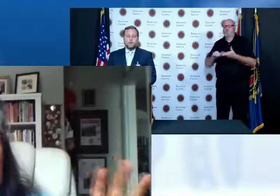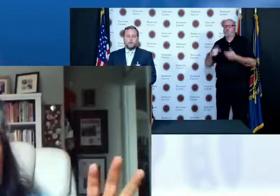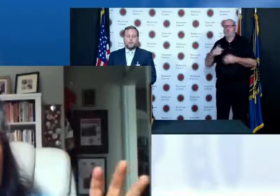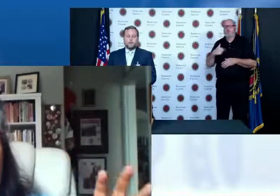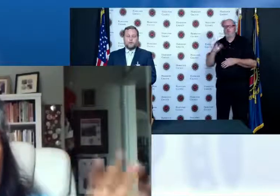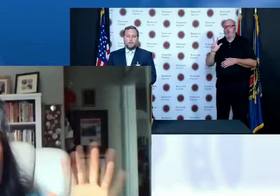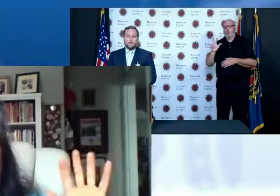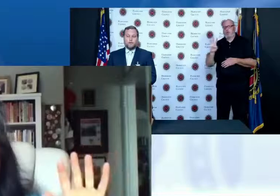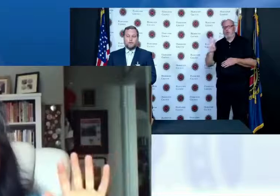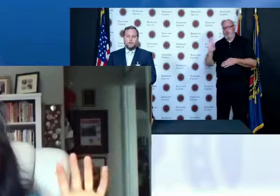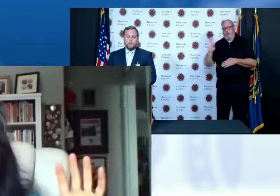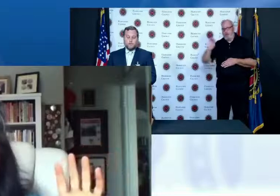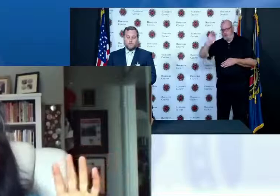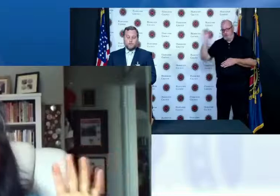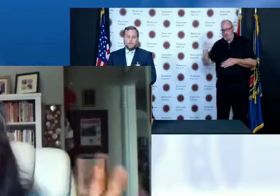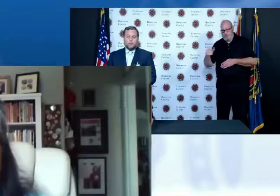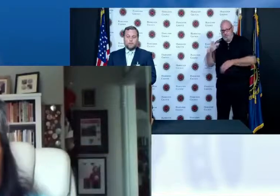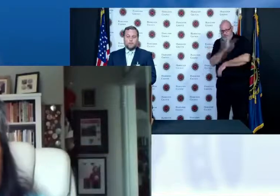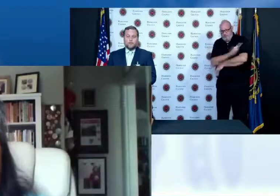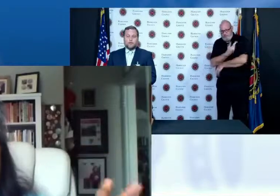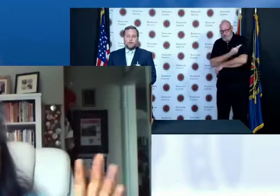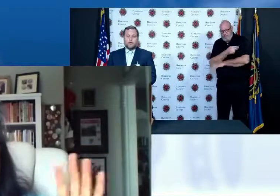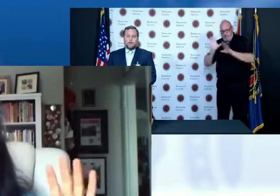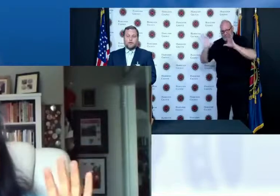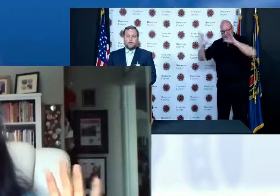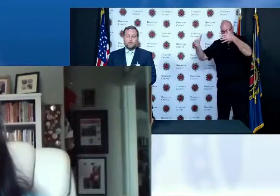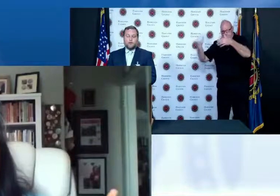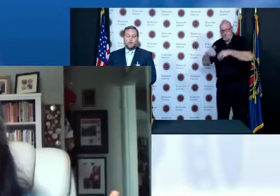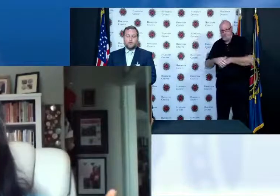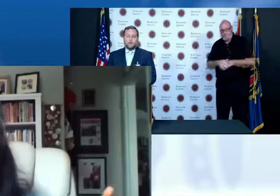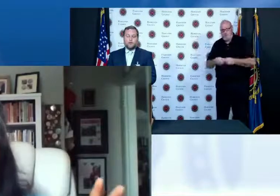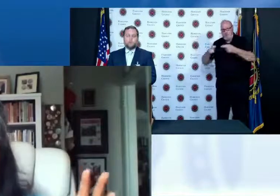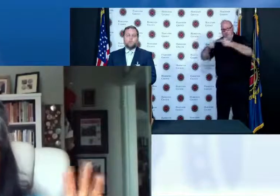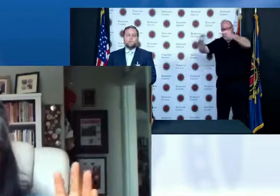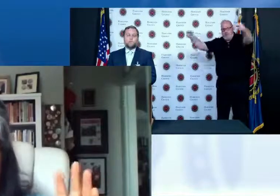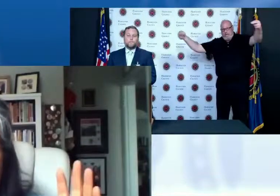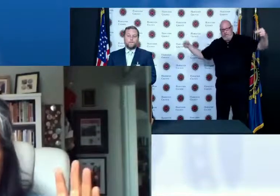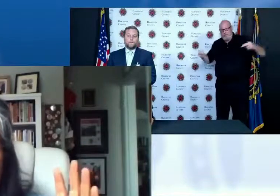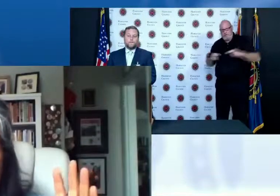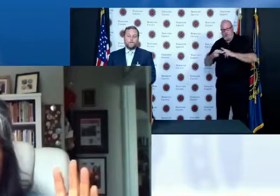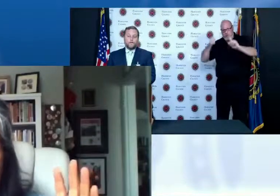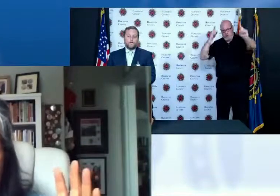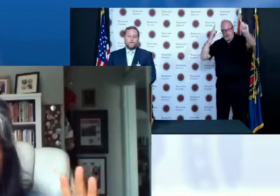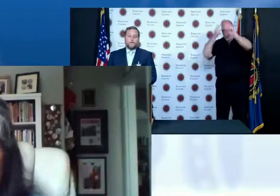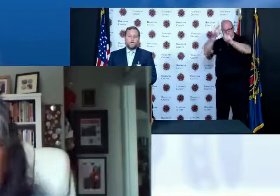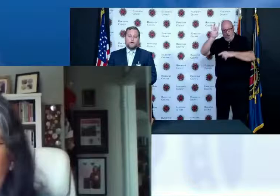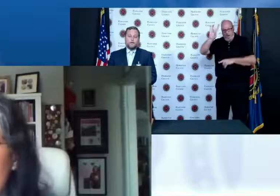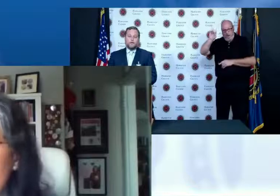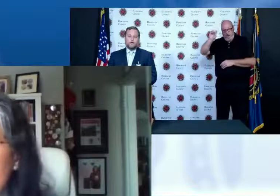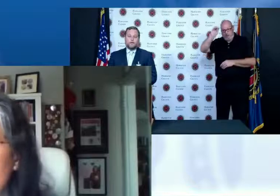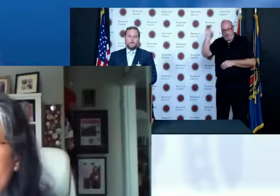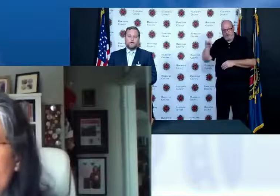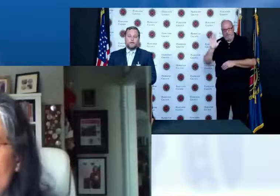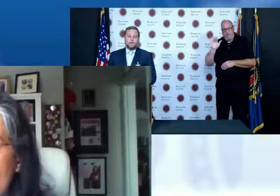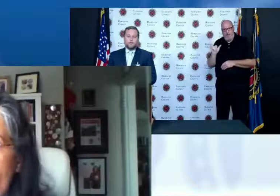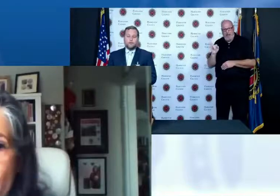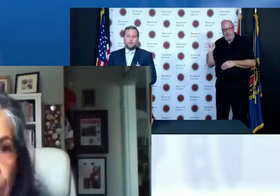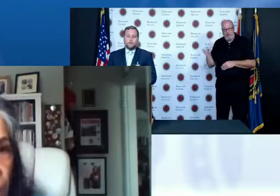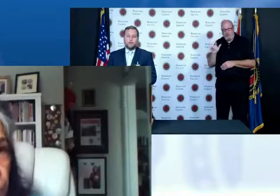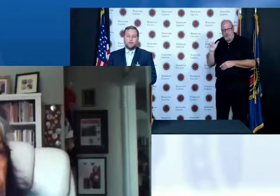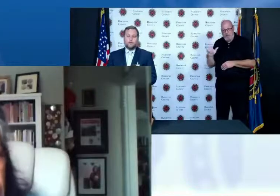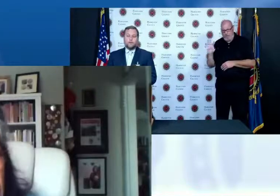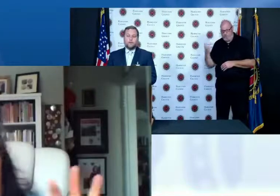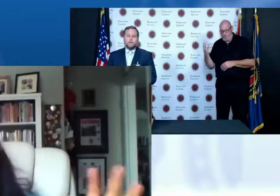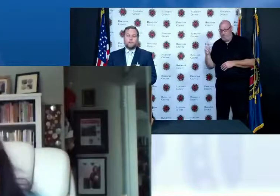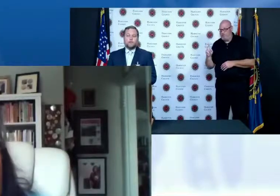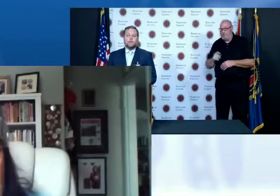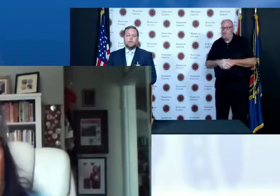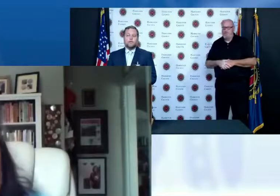regional goal of getting to 80 by the fourth of July which is two and a half months and change